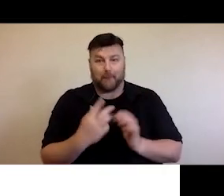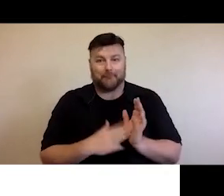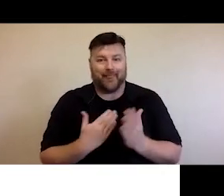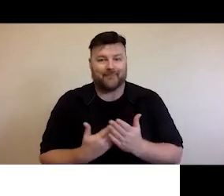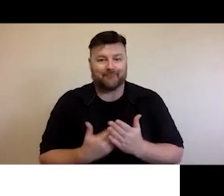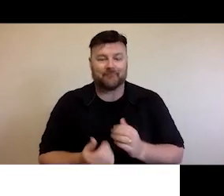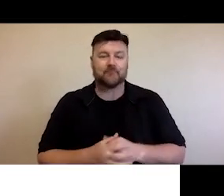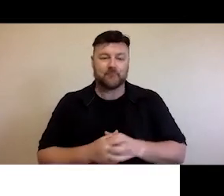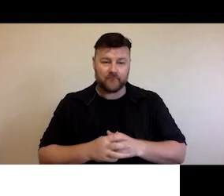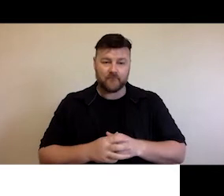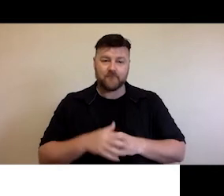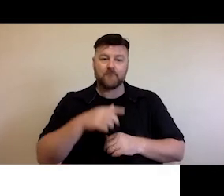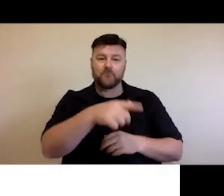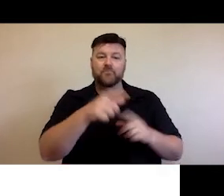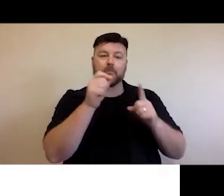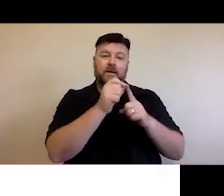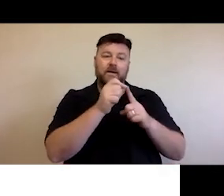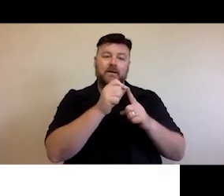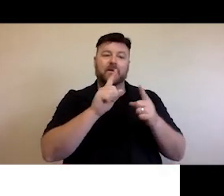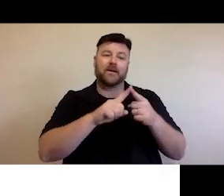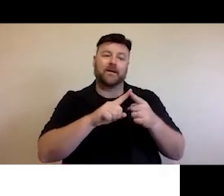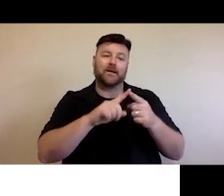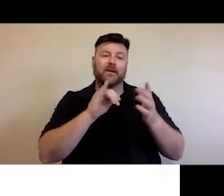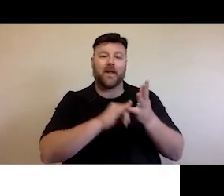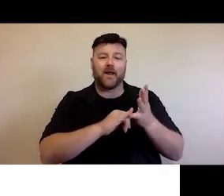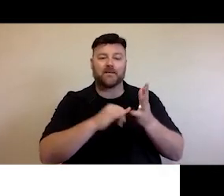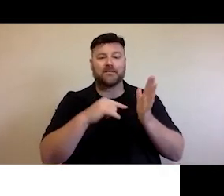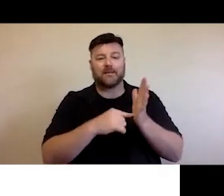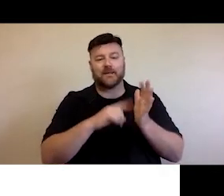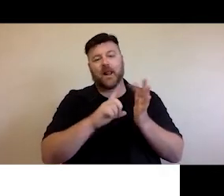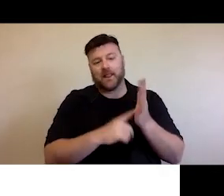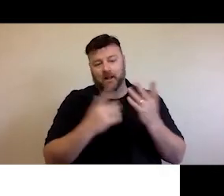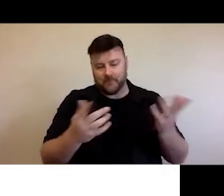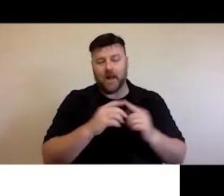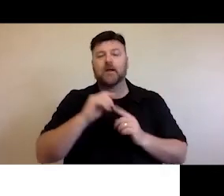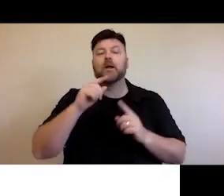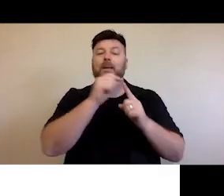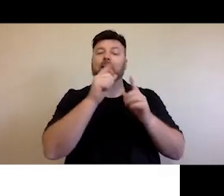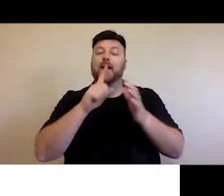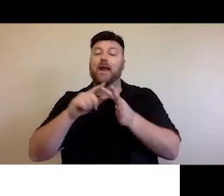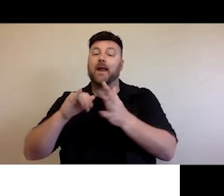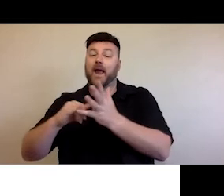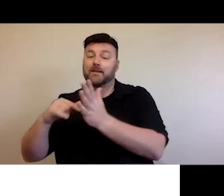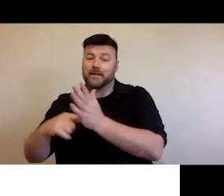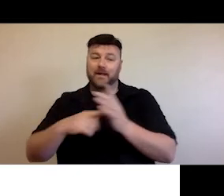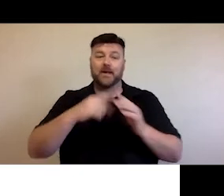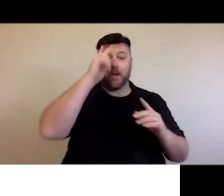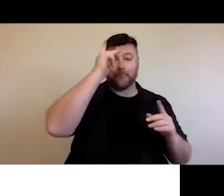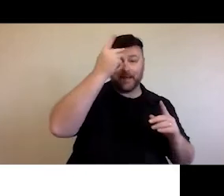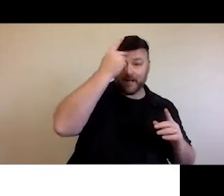There's a tool called PEST analysis or PEST. It stands for Political, Economic, Sociodemographic and Technological.